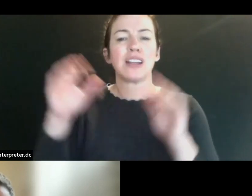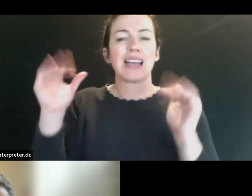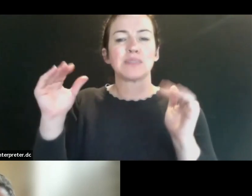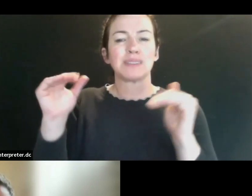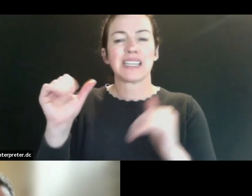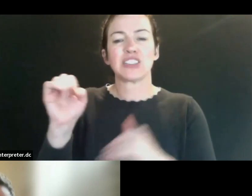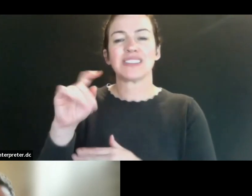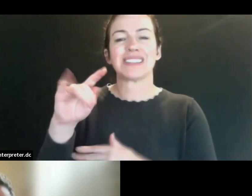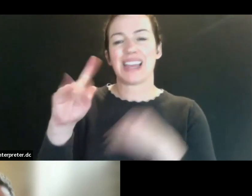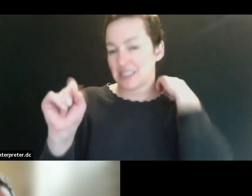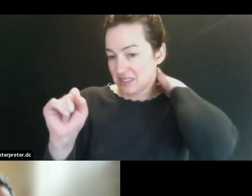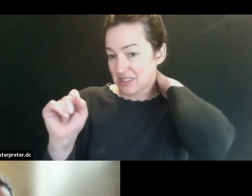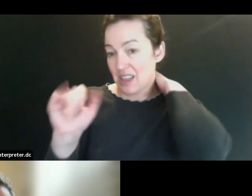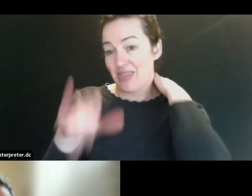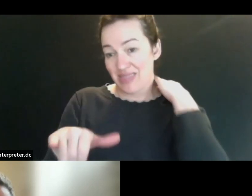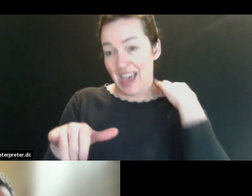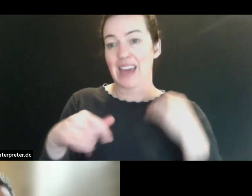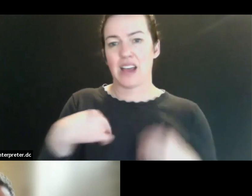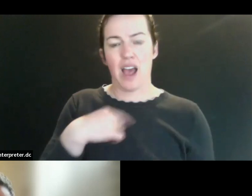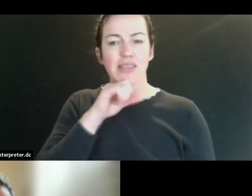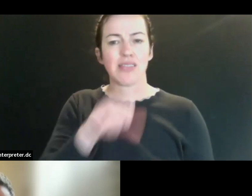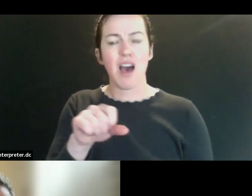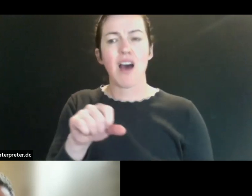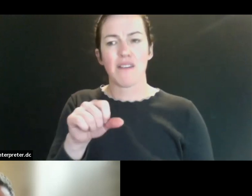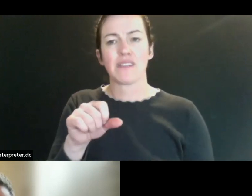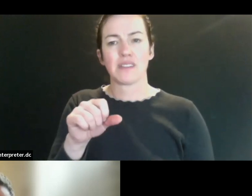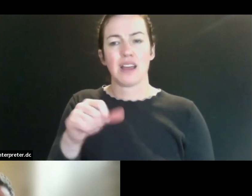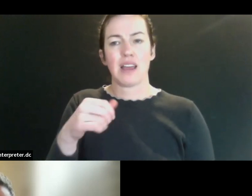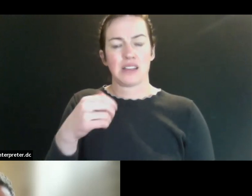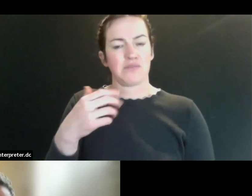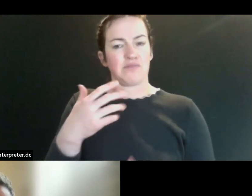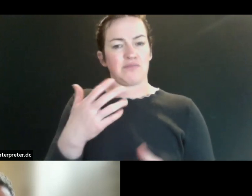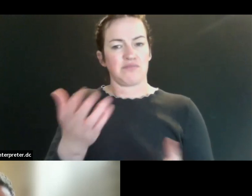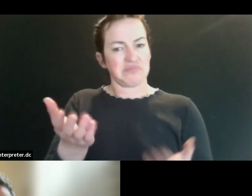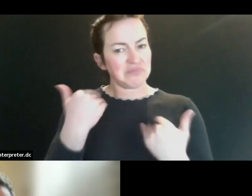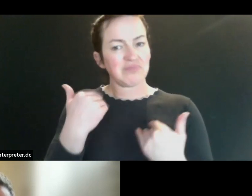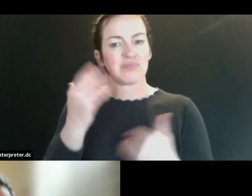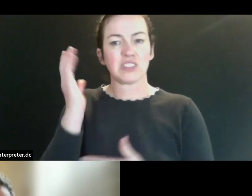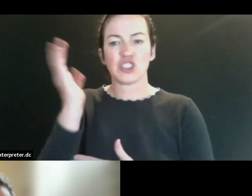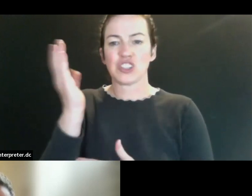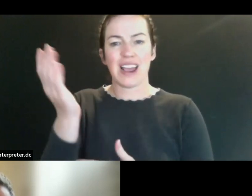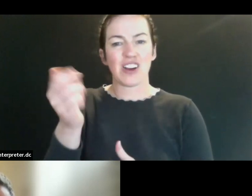settings. That is something that I'd love to have you share any templates, any resources